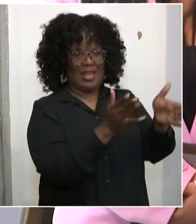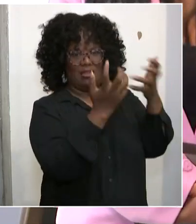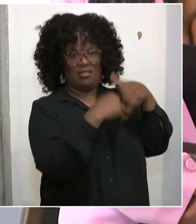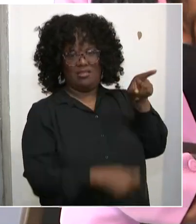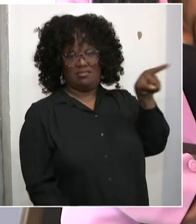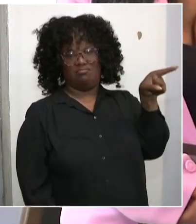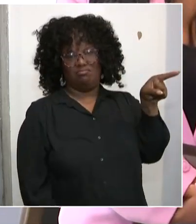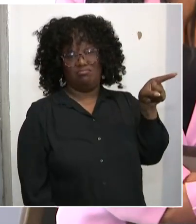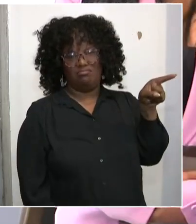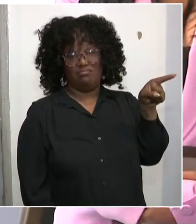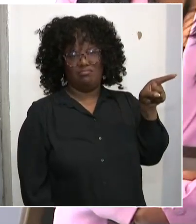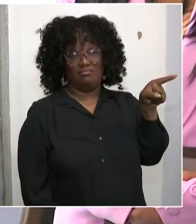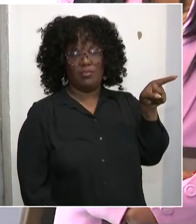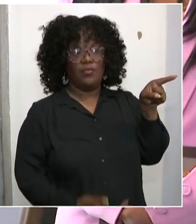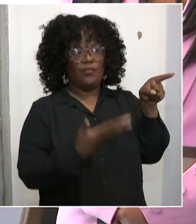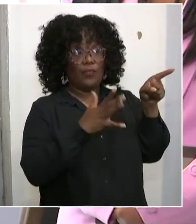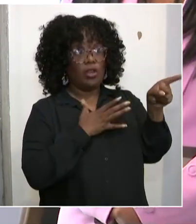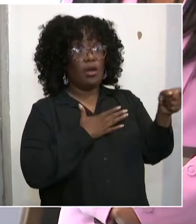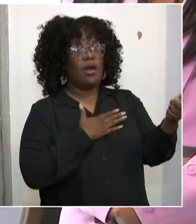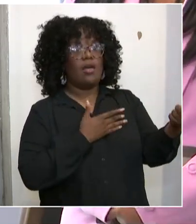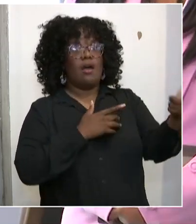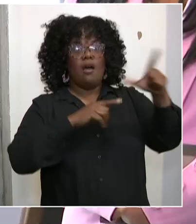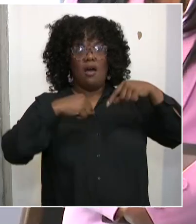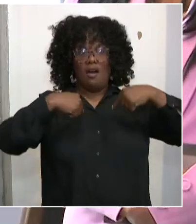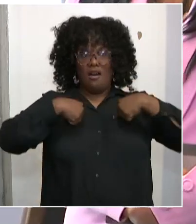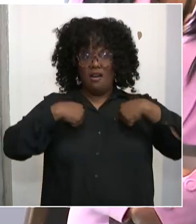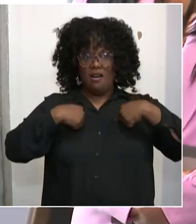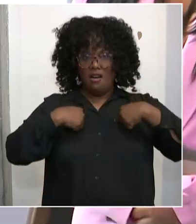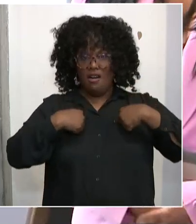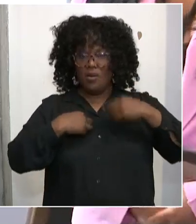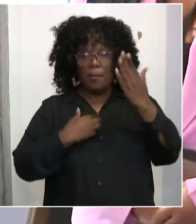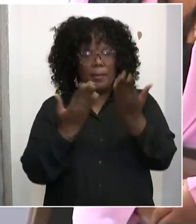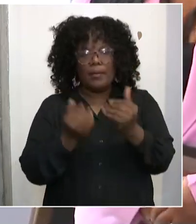but let me ask Clint or Deputy Mayor Pia, um, to say a little bit more.